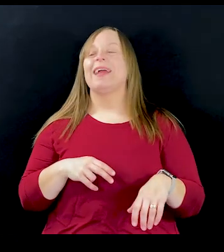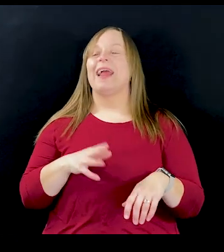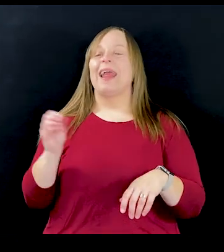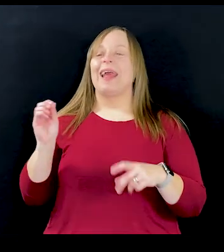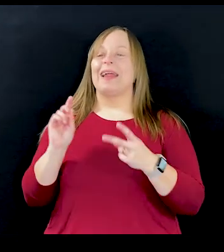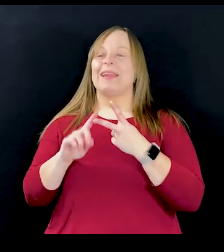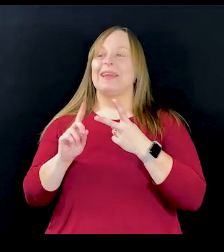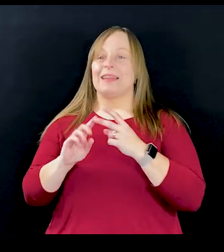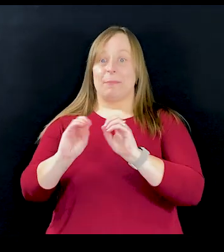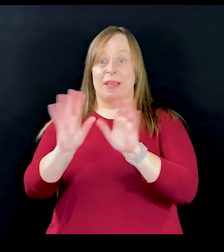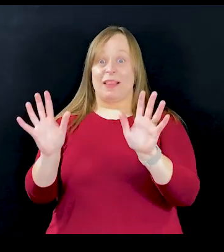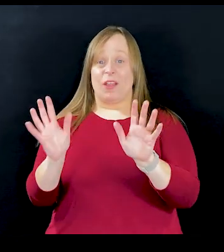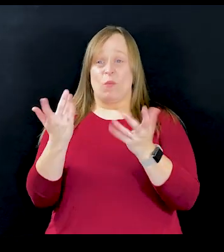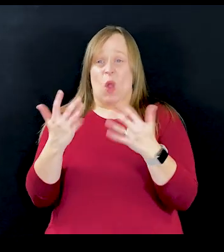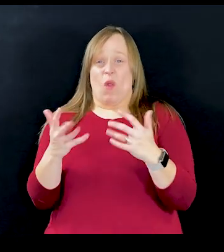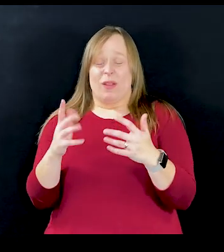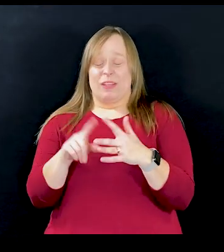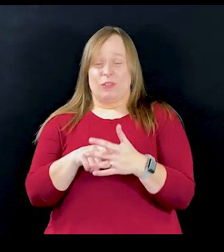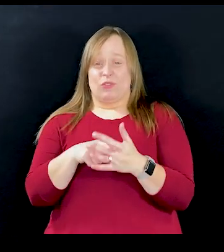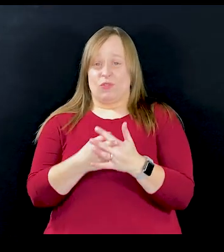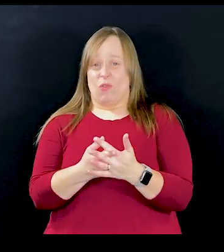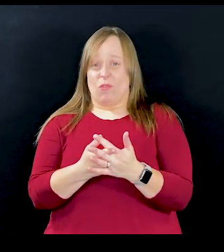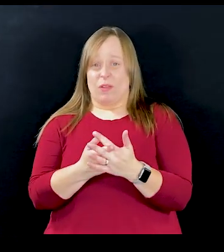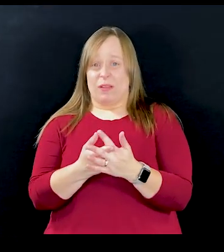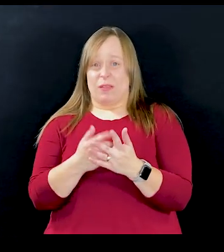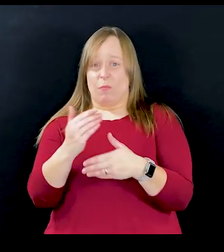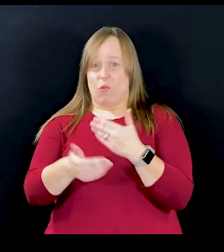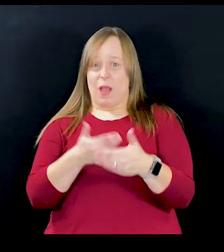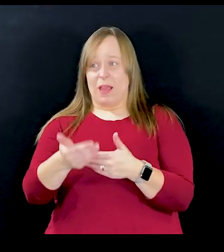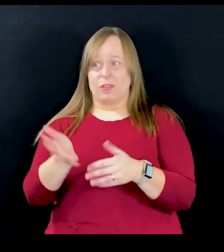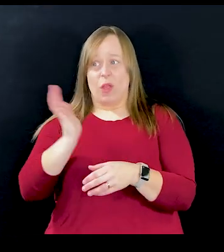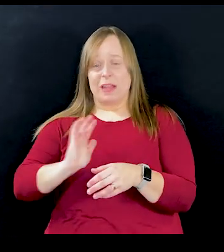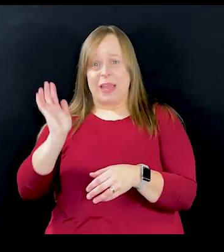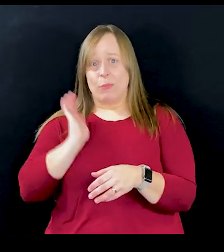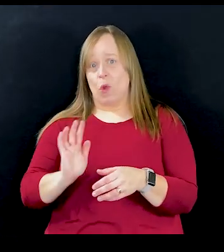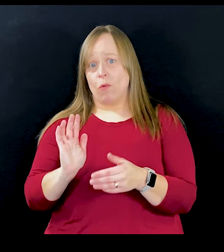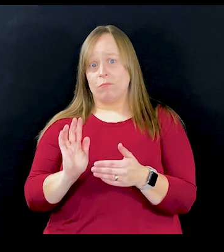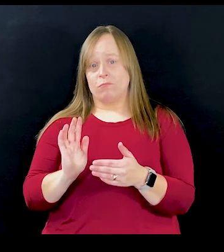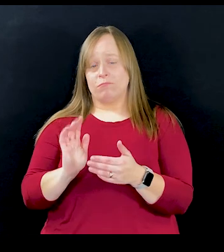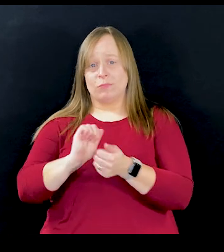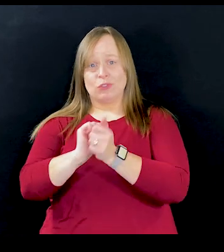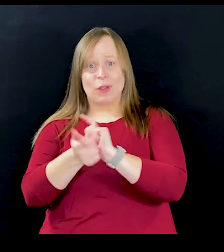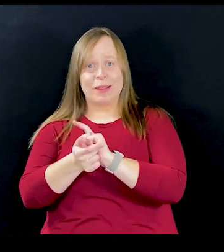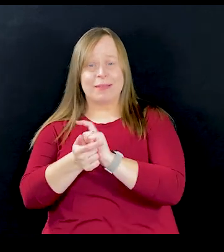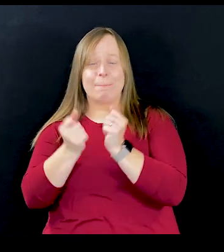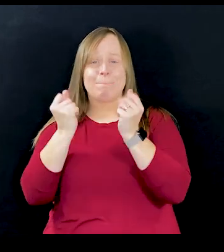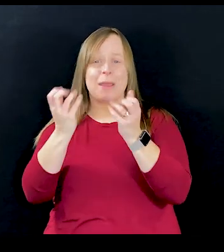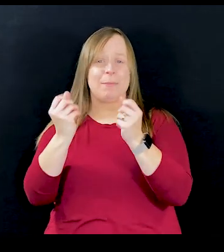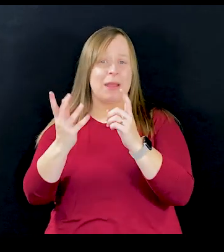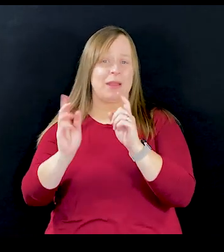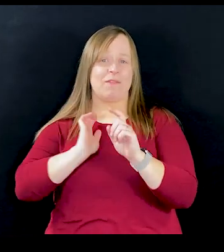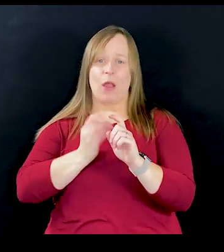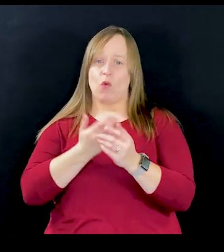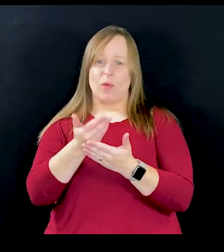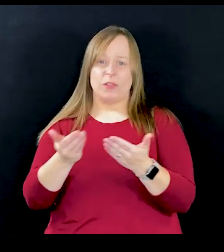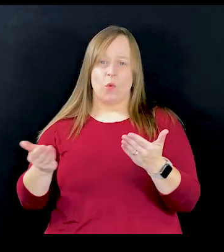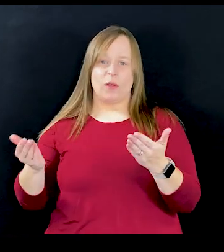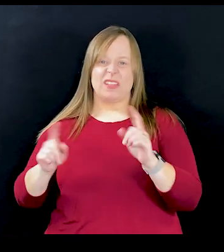And to be clear, we've already begun quite a long time ago in translating many, many of our resources